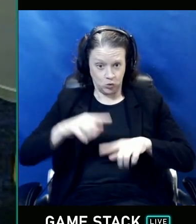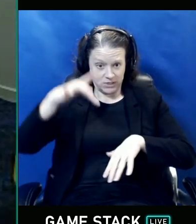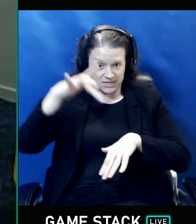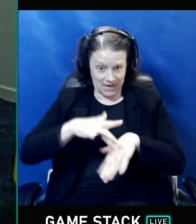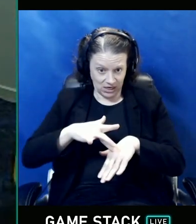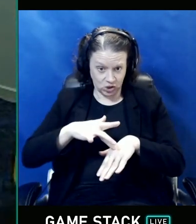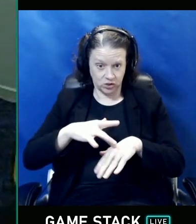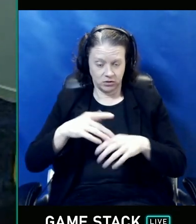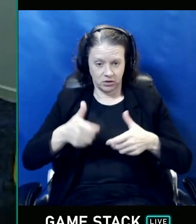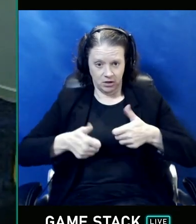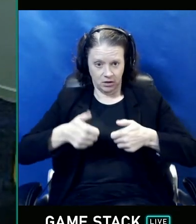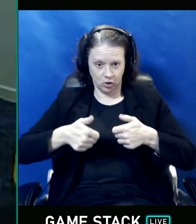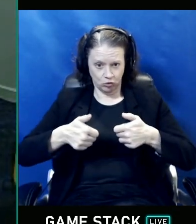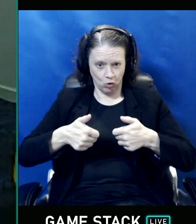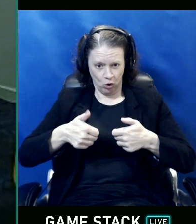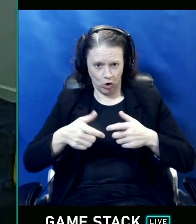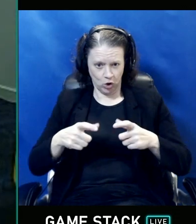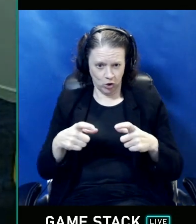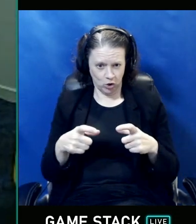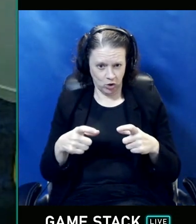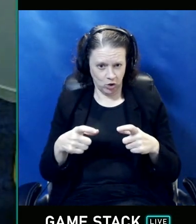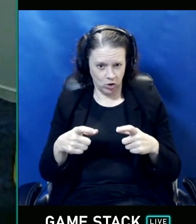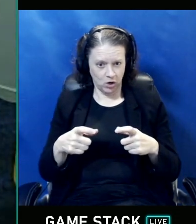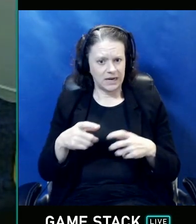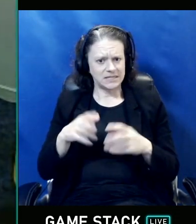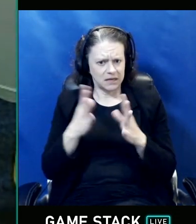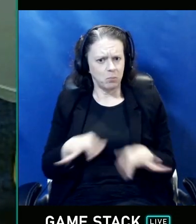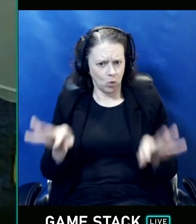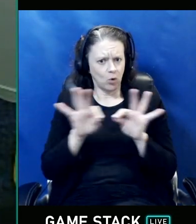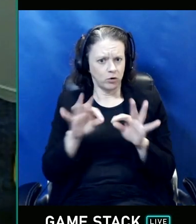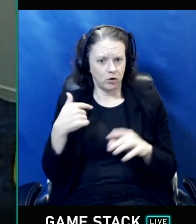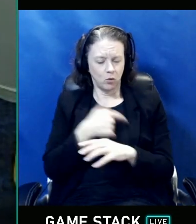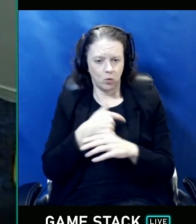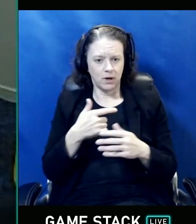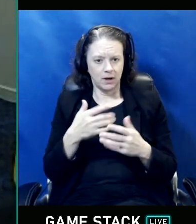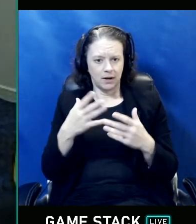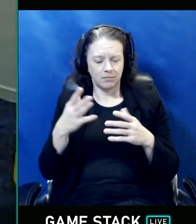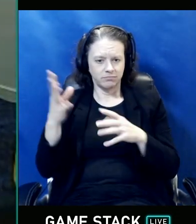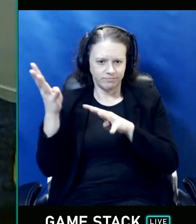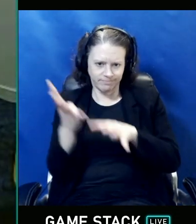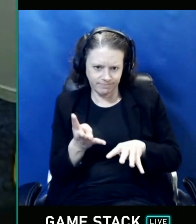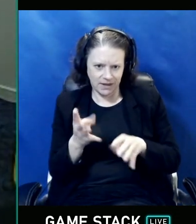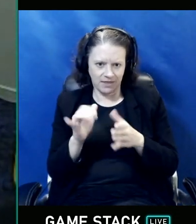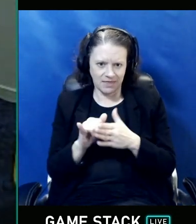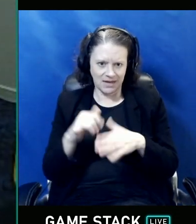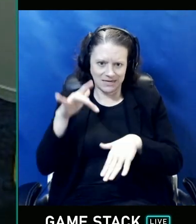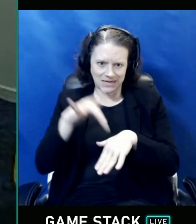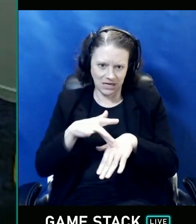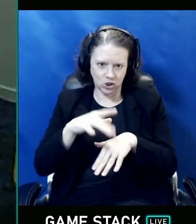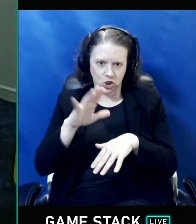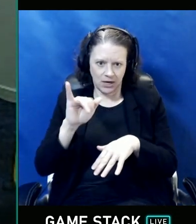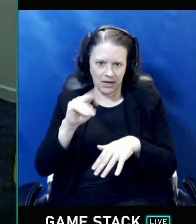it's so important that we get the touch input just right. It needs to feel right.